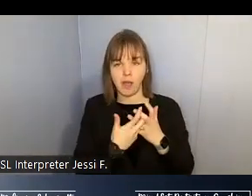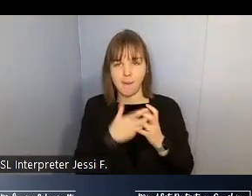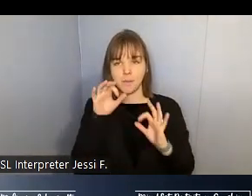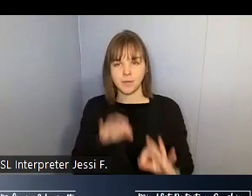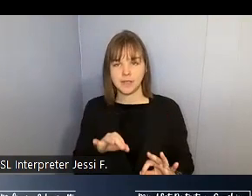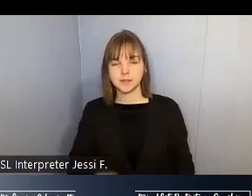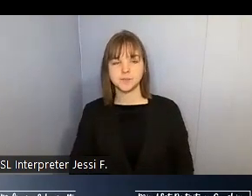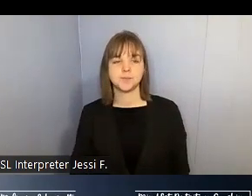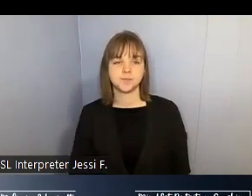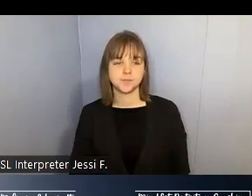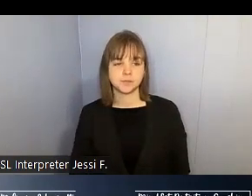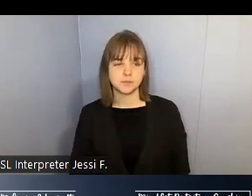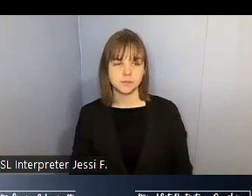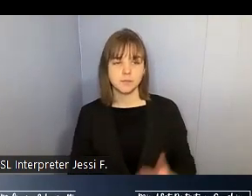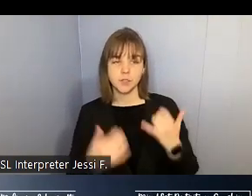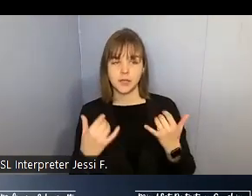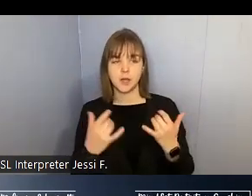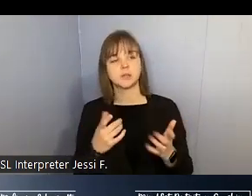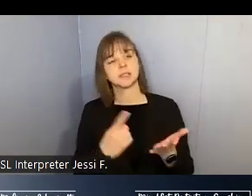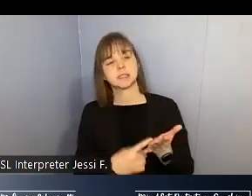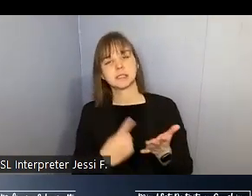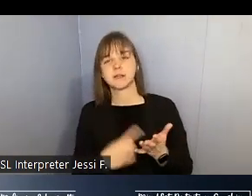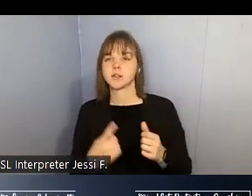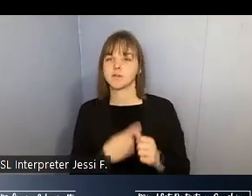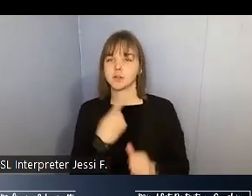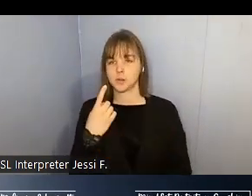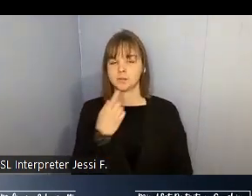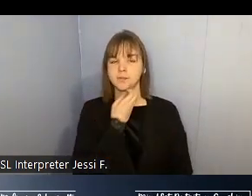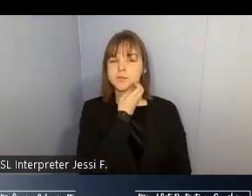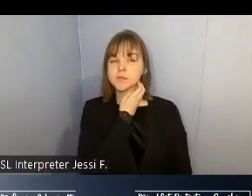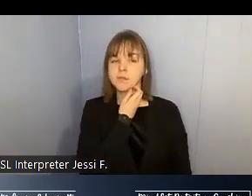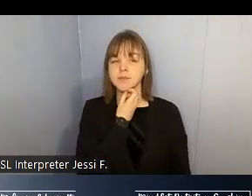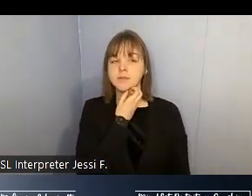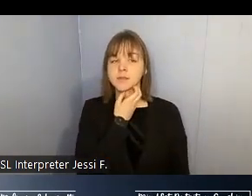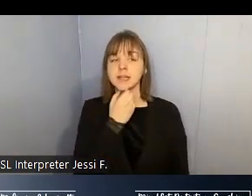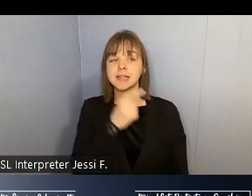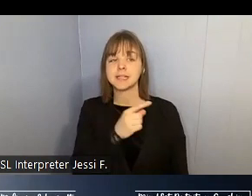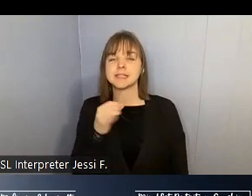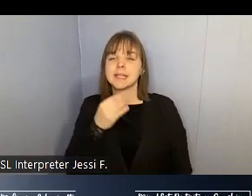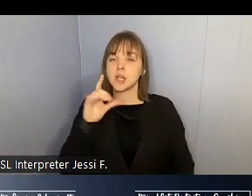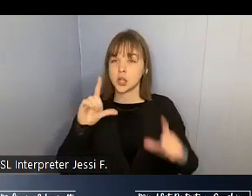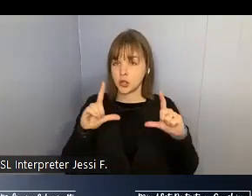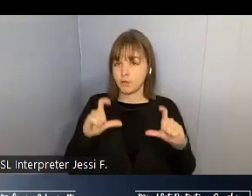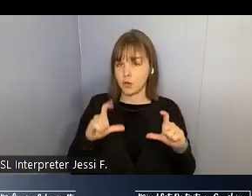and talk about the first one. The first one is the Photo Food Diary. So I like to call the snap and track.